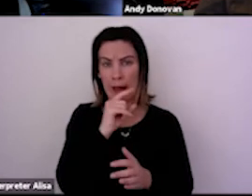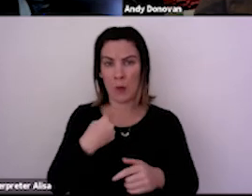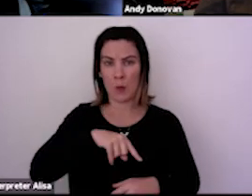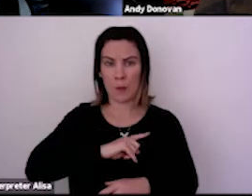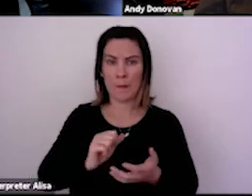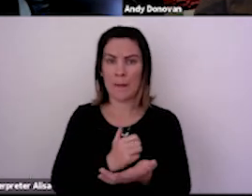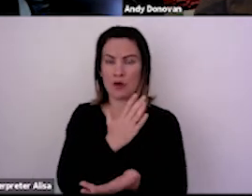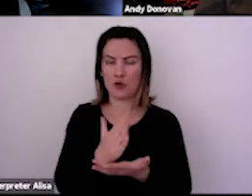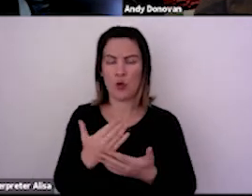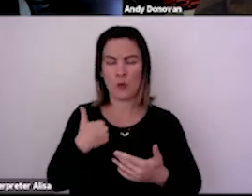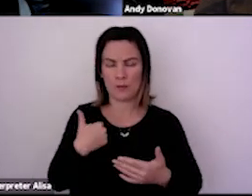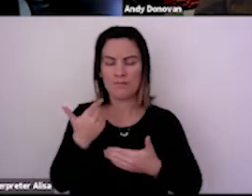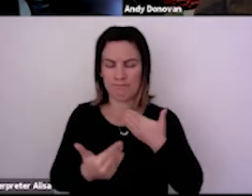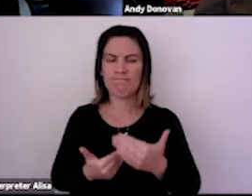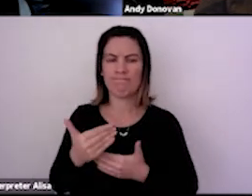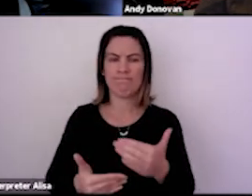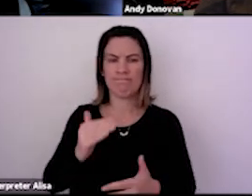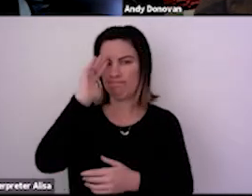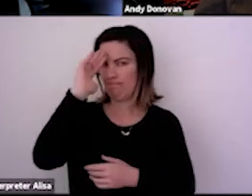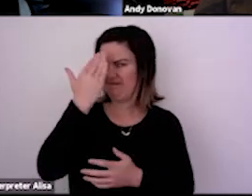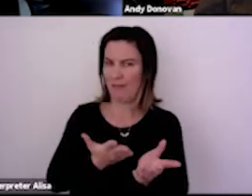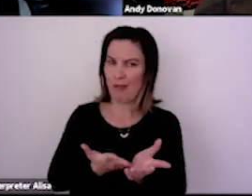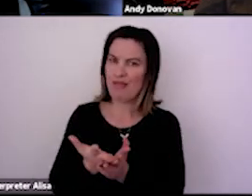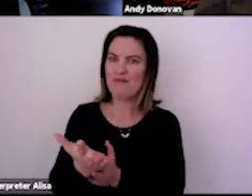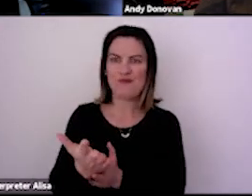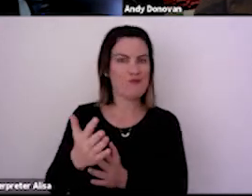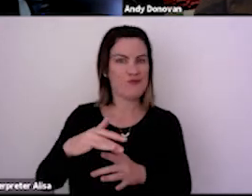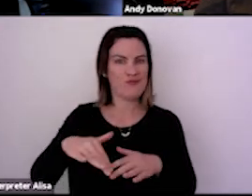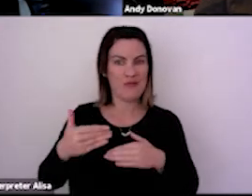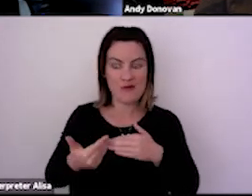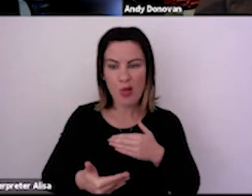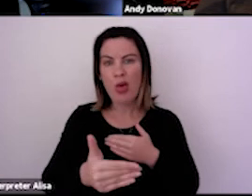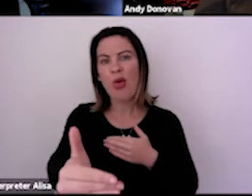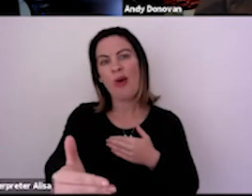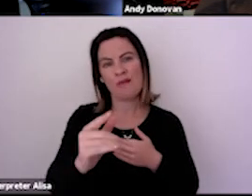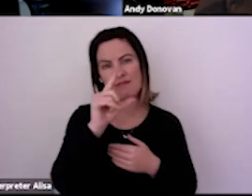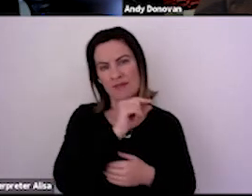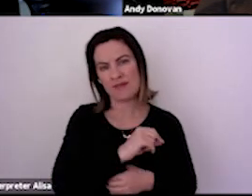with this as long as it goes on, kind of thing?